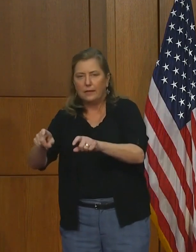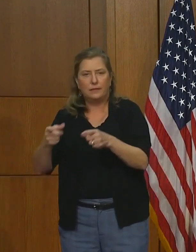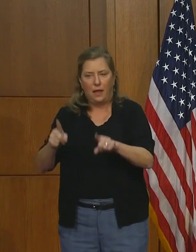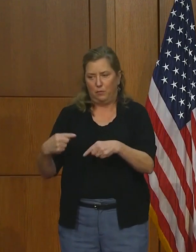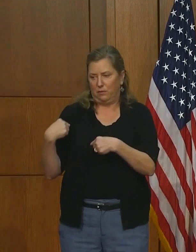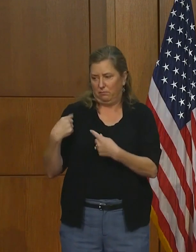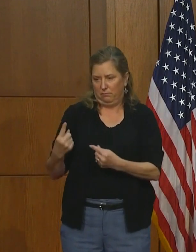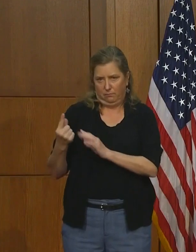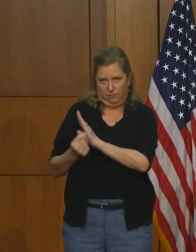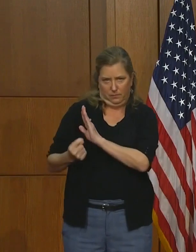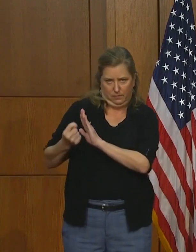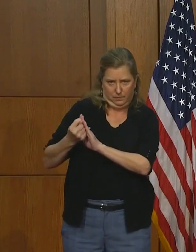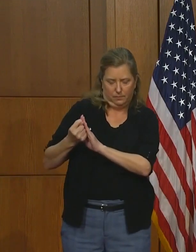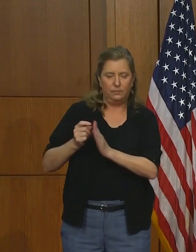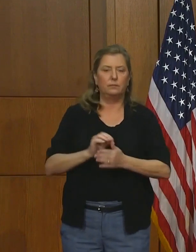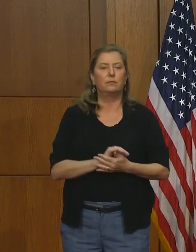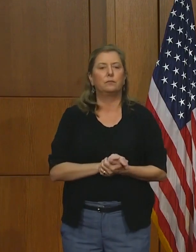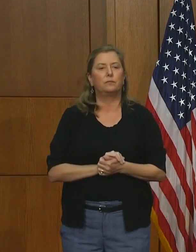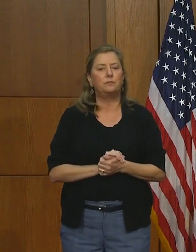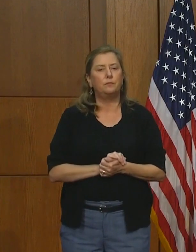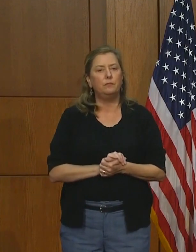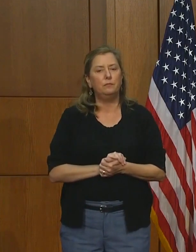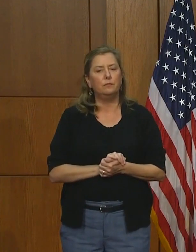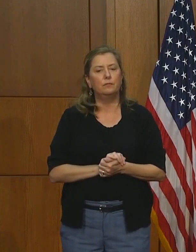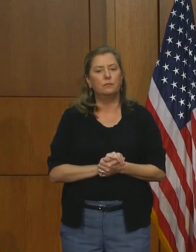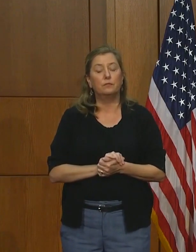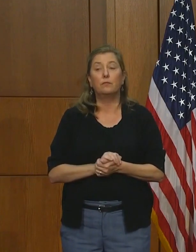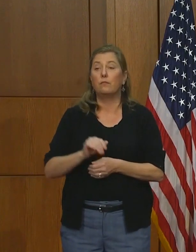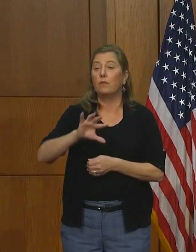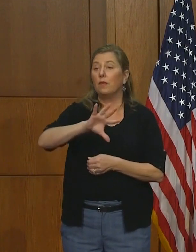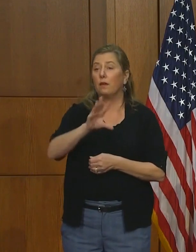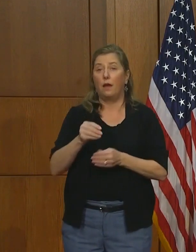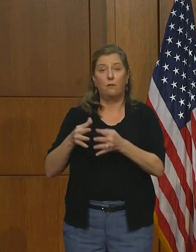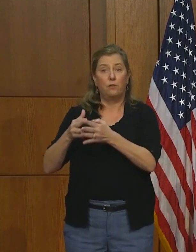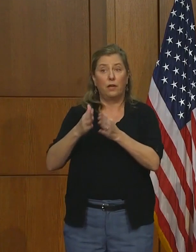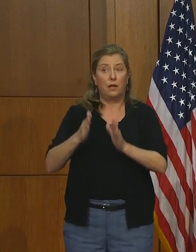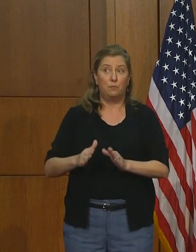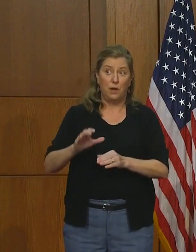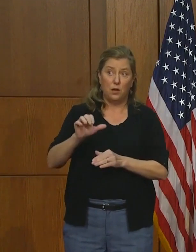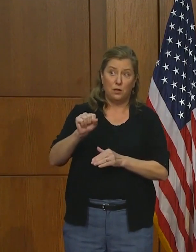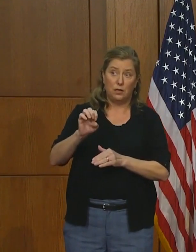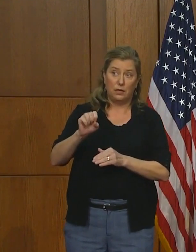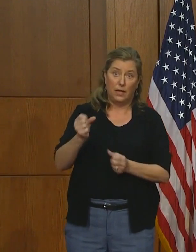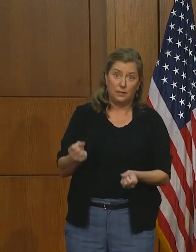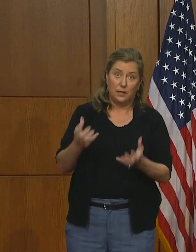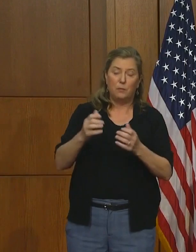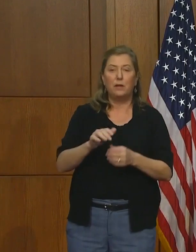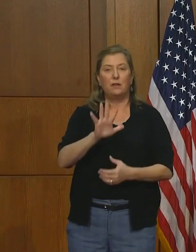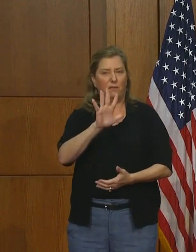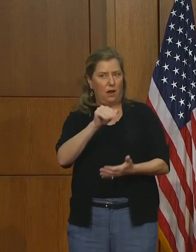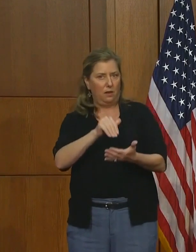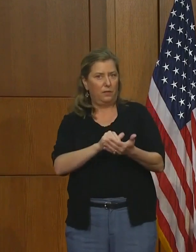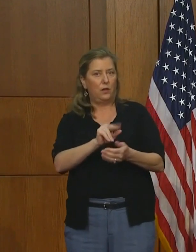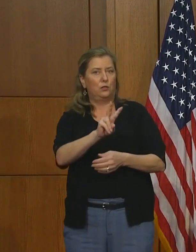C. R. IN SEROLOGY TESTS THAT WE HAD IN THE LAST REPORTING